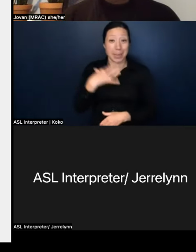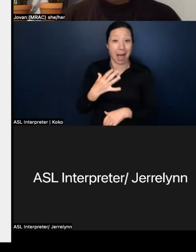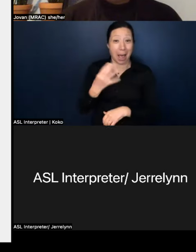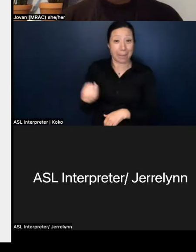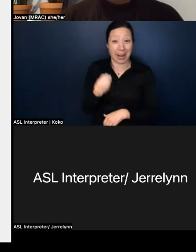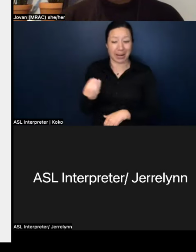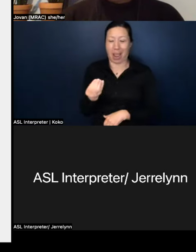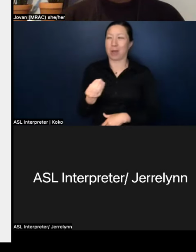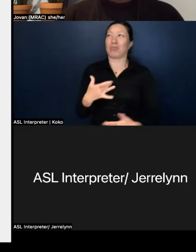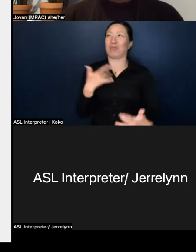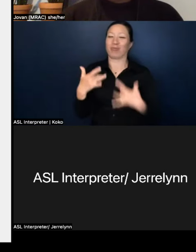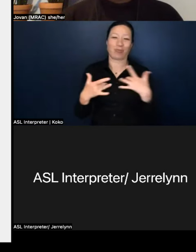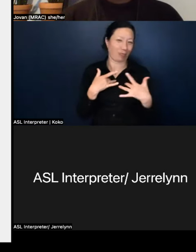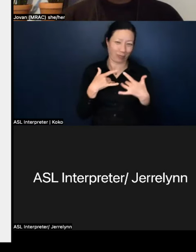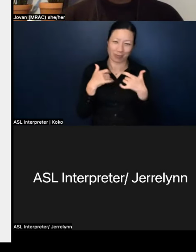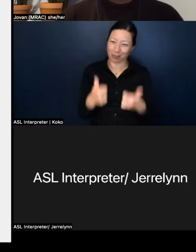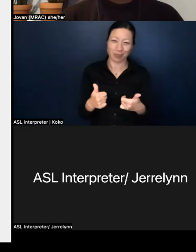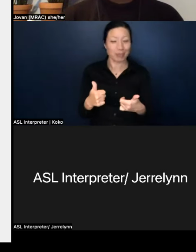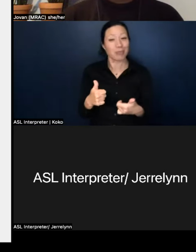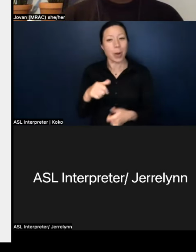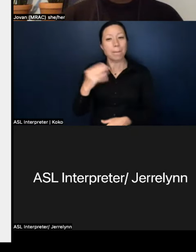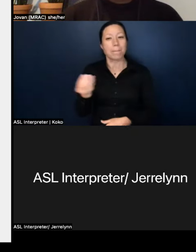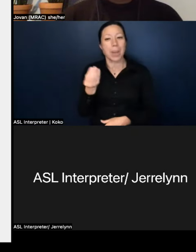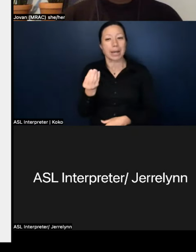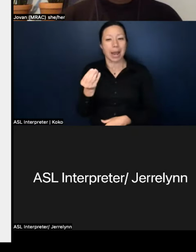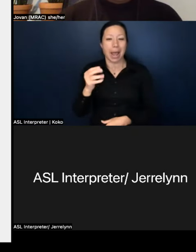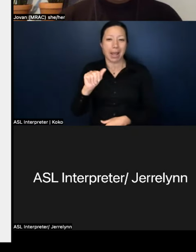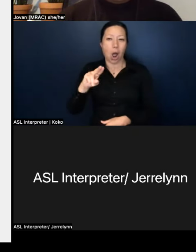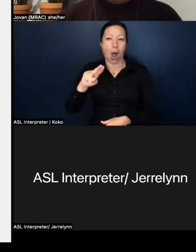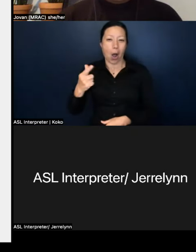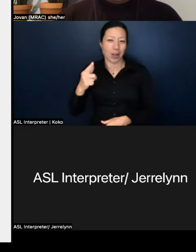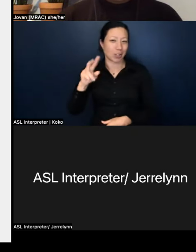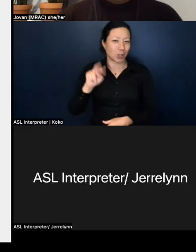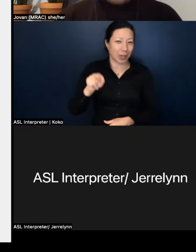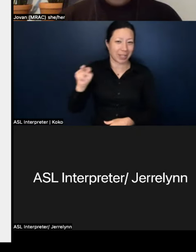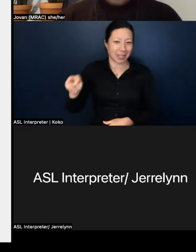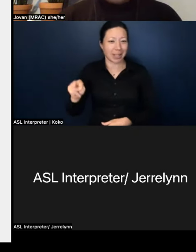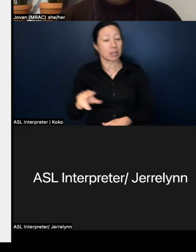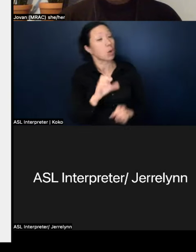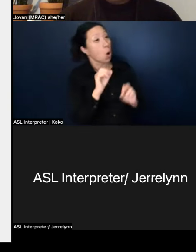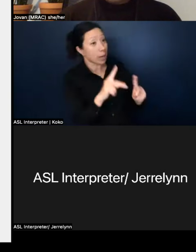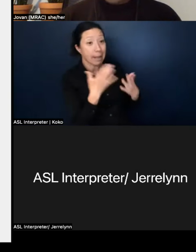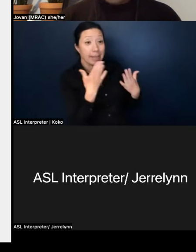[Mirella] Right, thank you so much. Absolutely. - [Mirella] Then I believe that was all the questions in the chat.